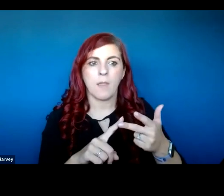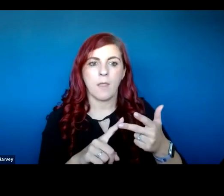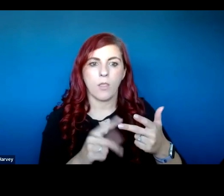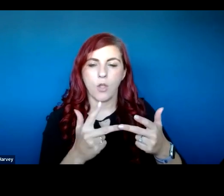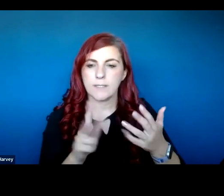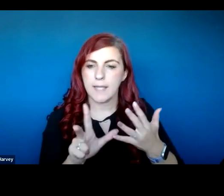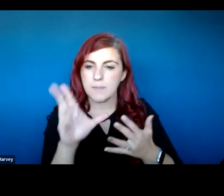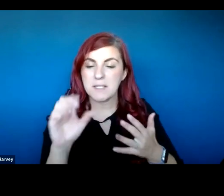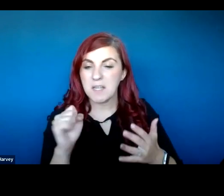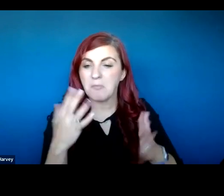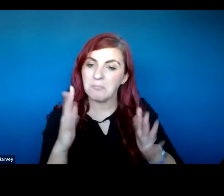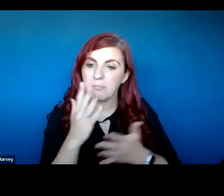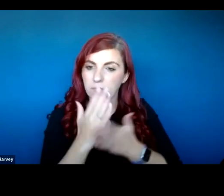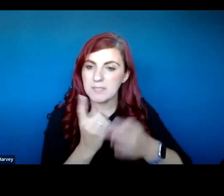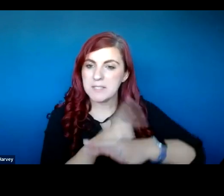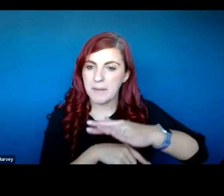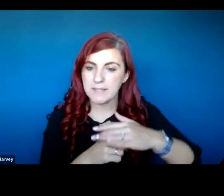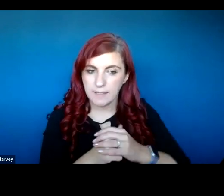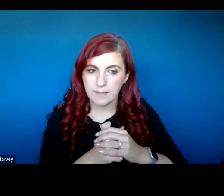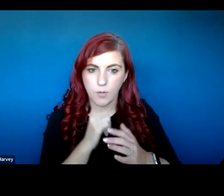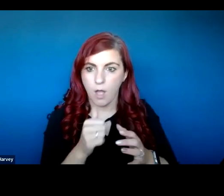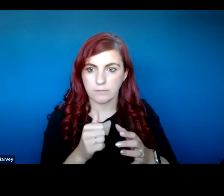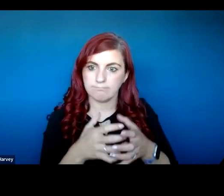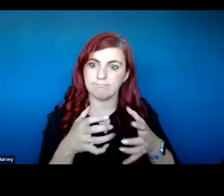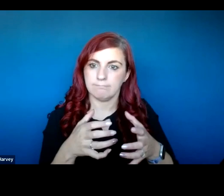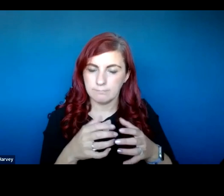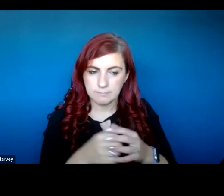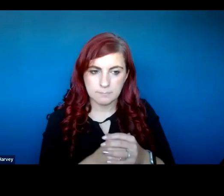had a disability to some, but not a great extent.